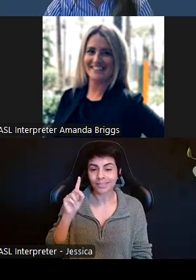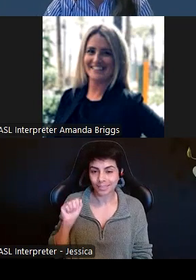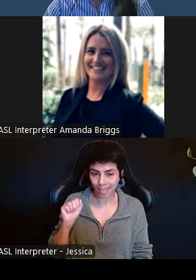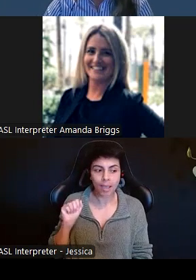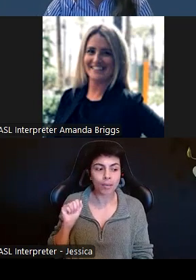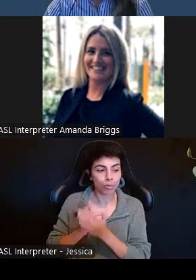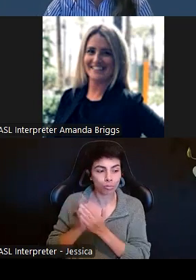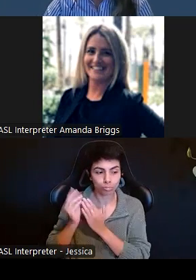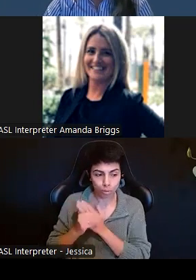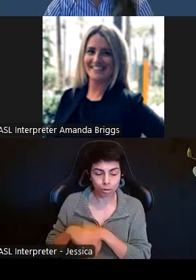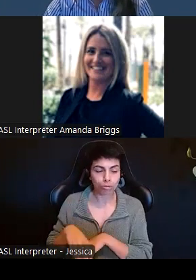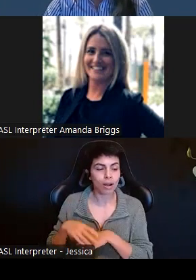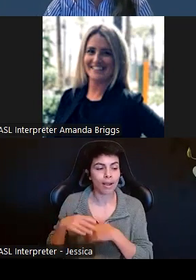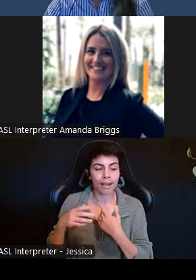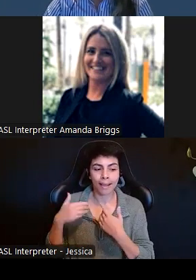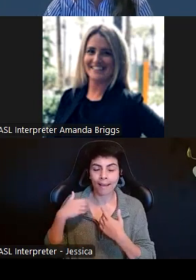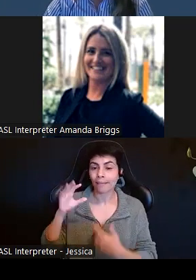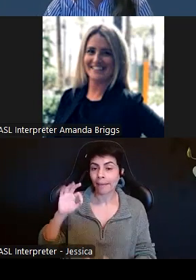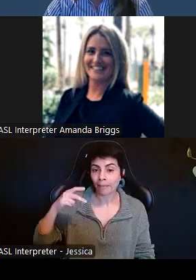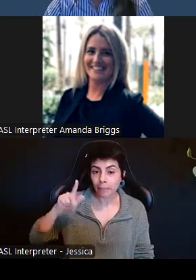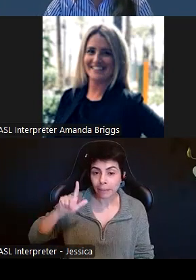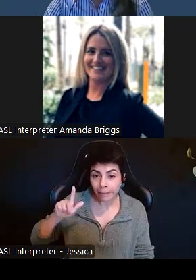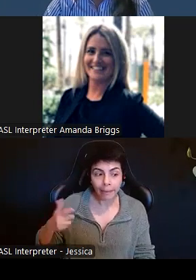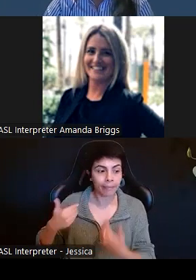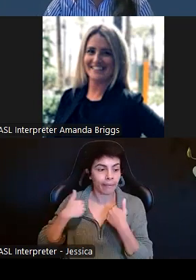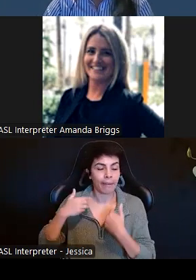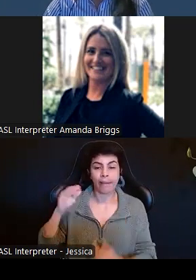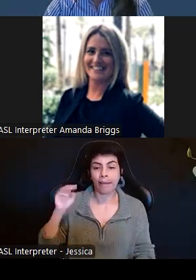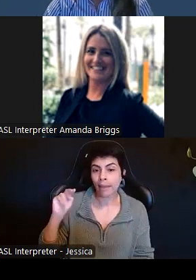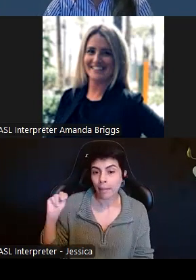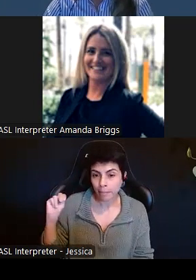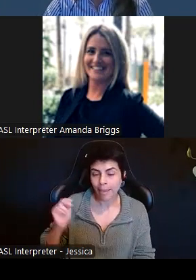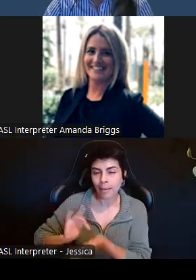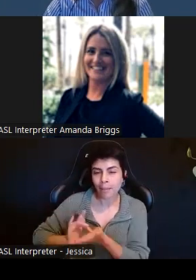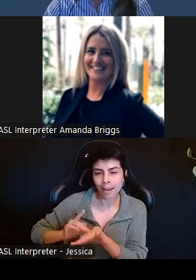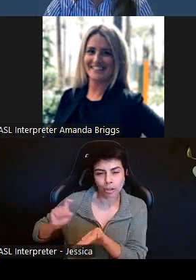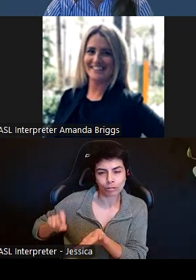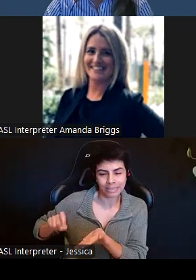and the Medically Needy Program. Next slide please, Sabrina.